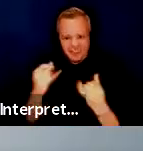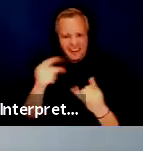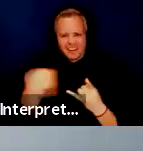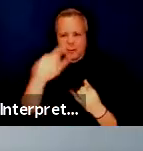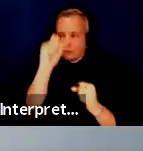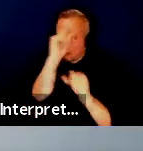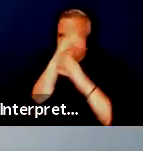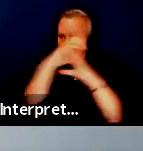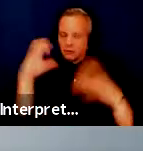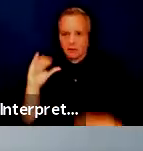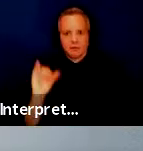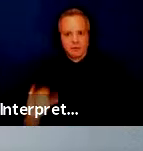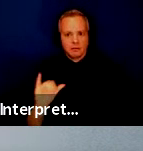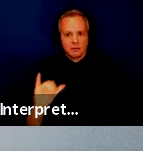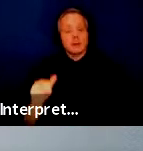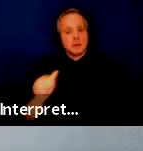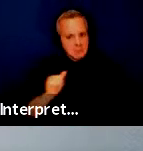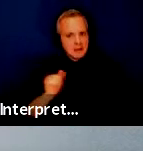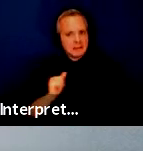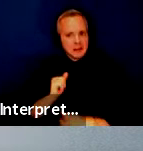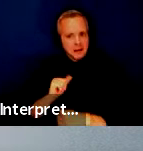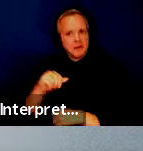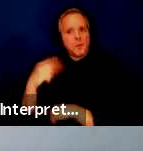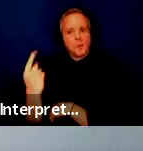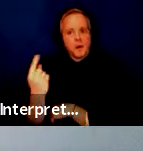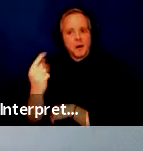I DID ONE MARATHON IN A WHEELCHAIR, 42 KILOMETRES,